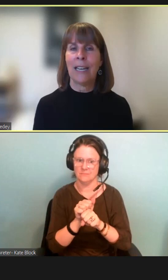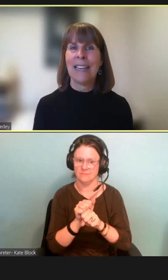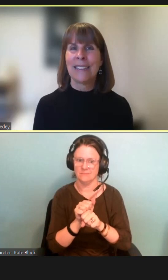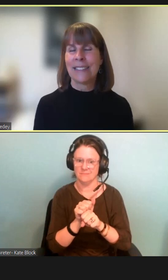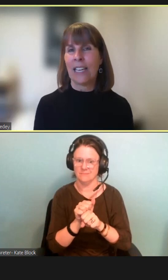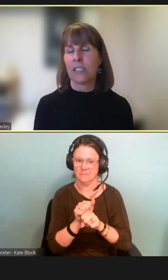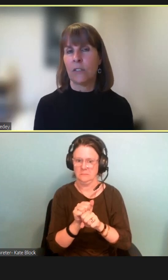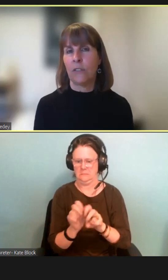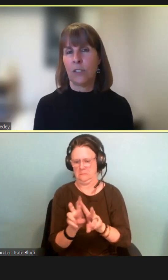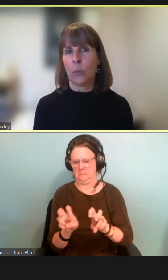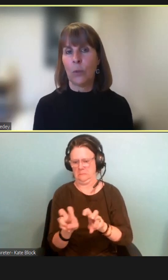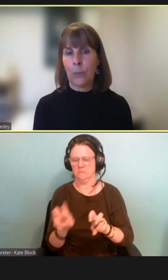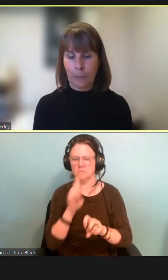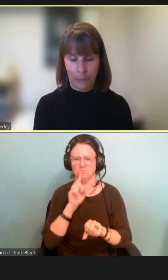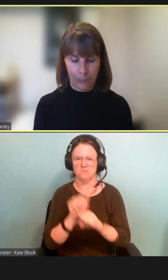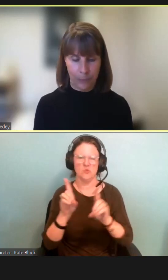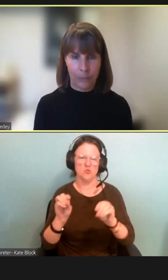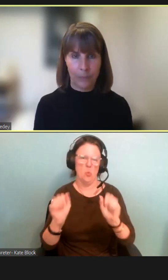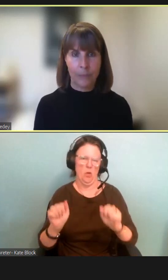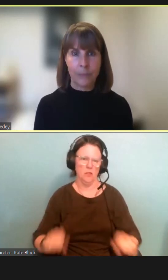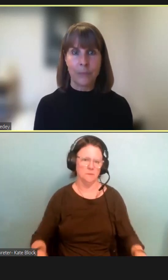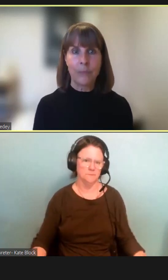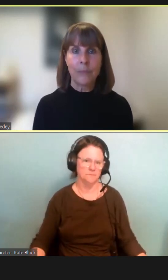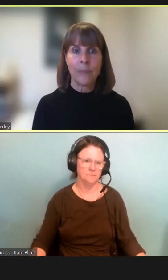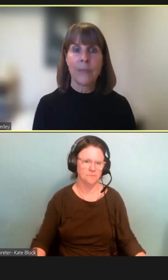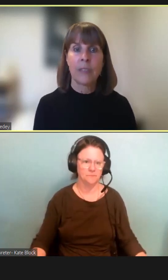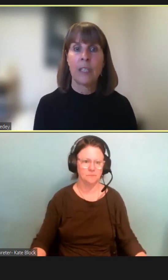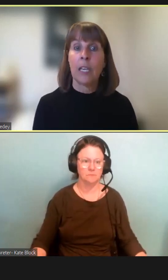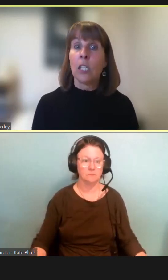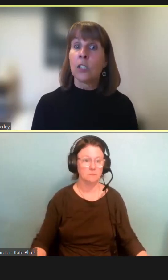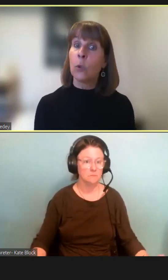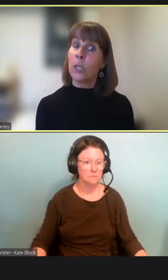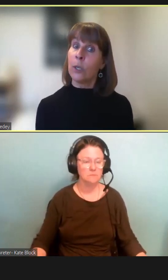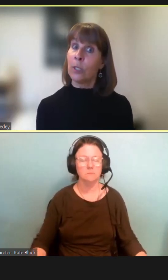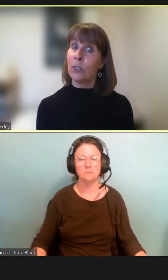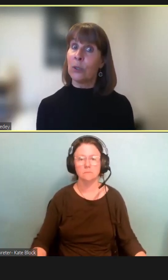that's actually feasible so where will you do this